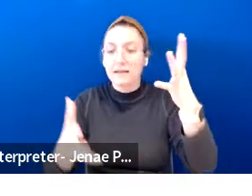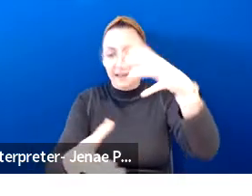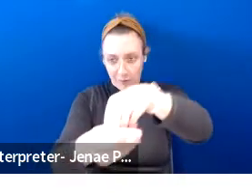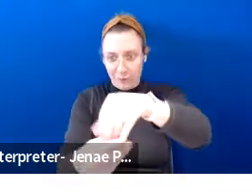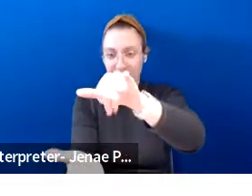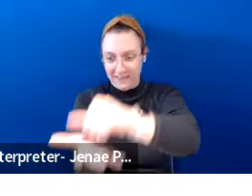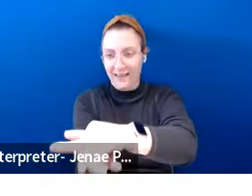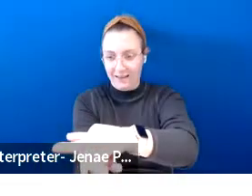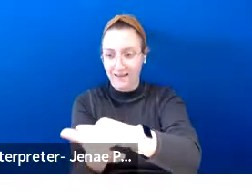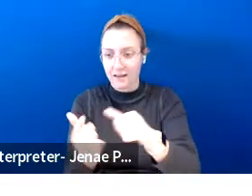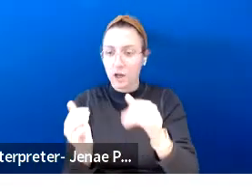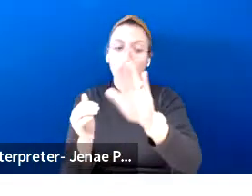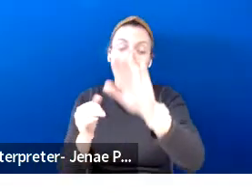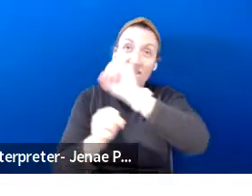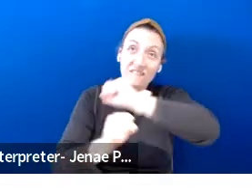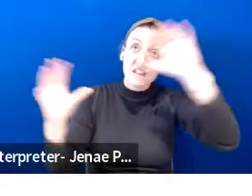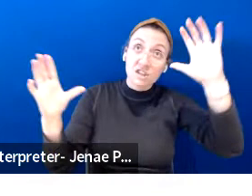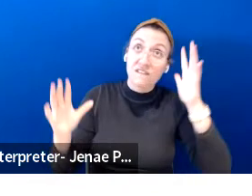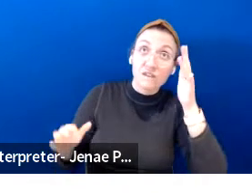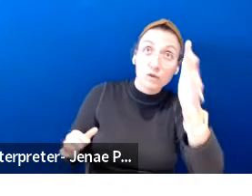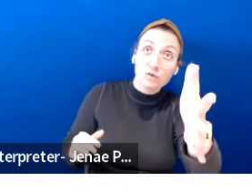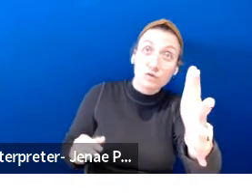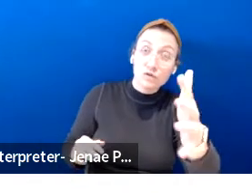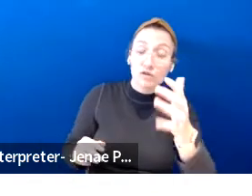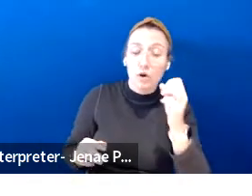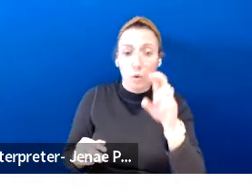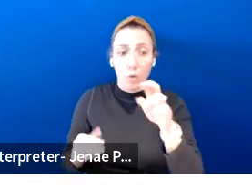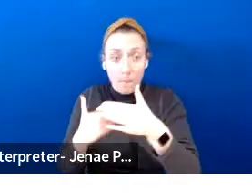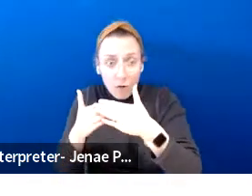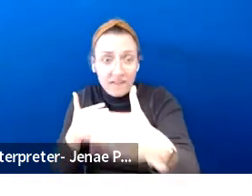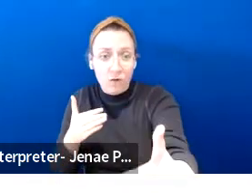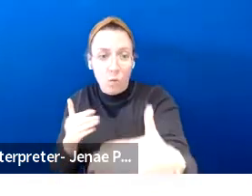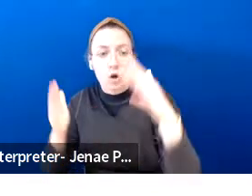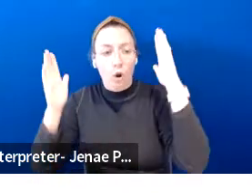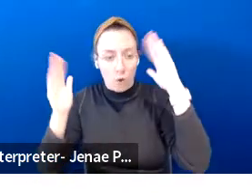your vision of your future or your vision of moving forward for the semester. We'll say